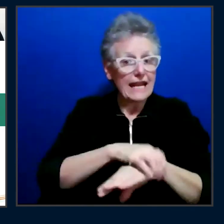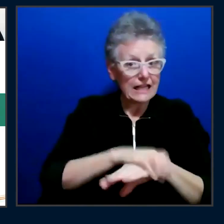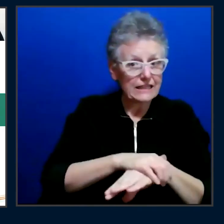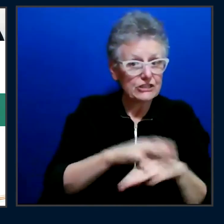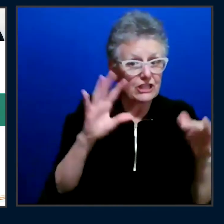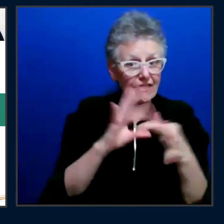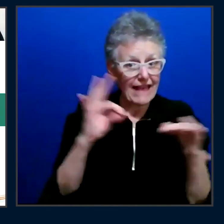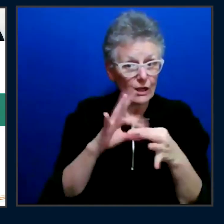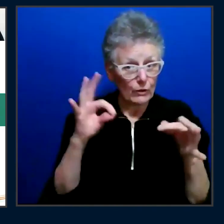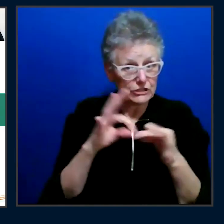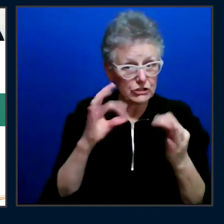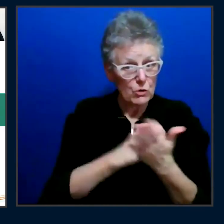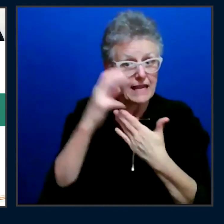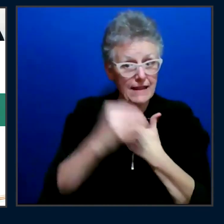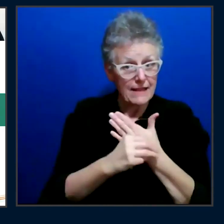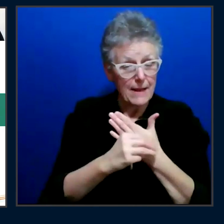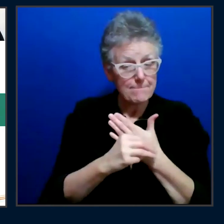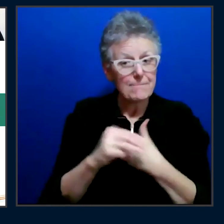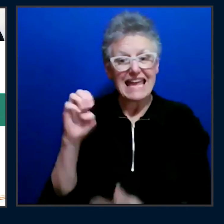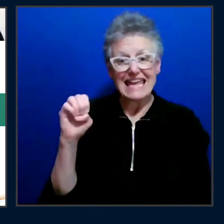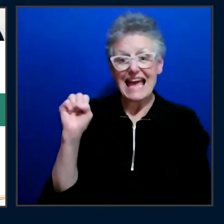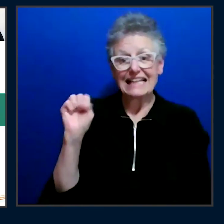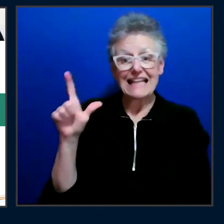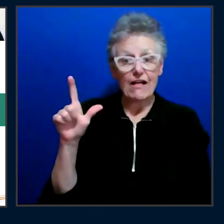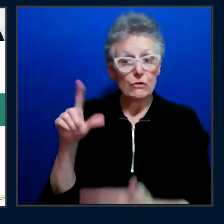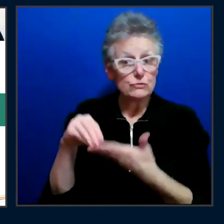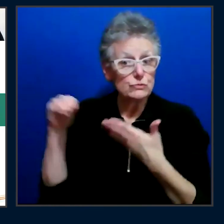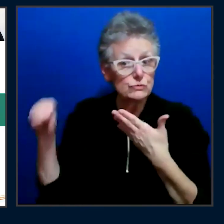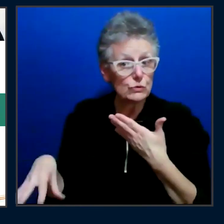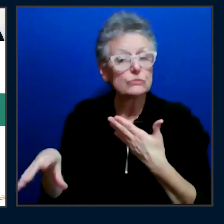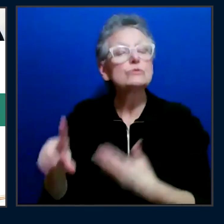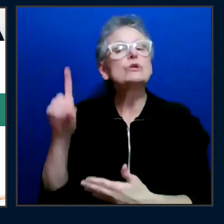for English language arts curriculums for ESL students